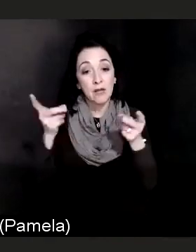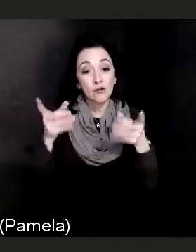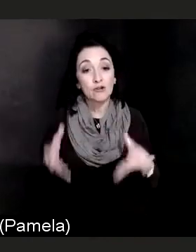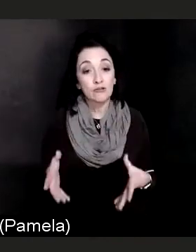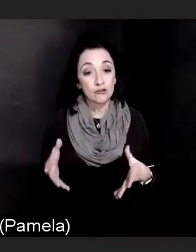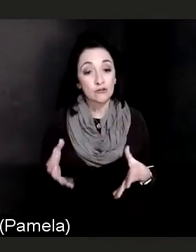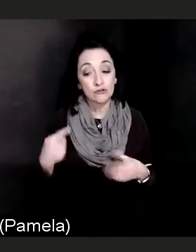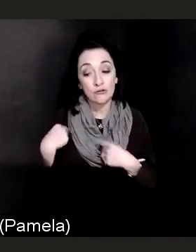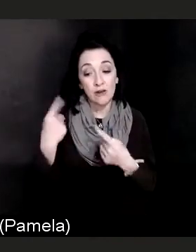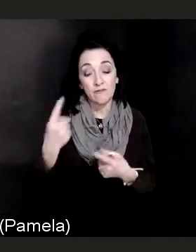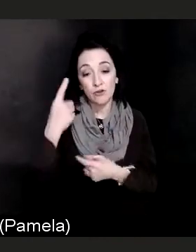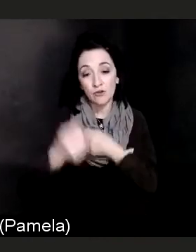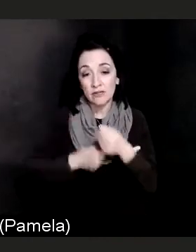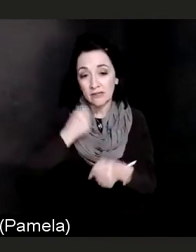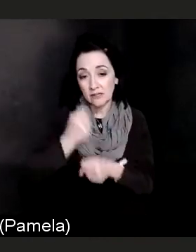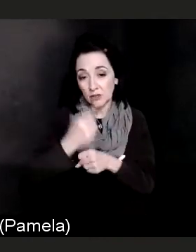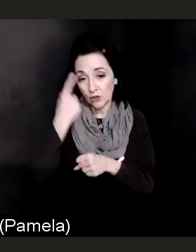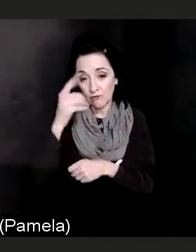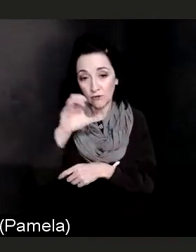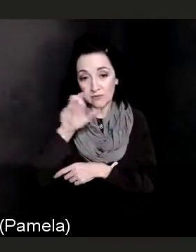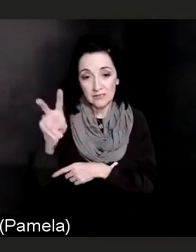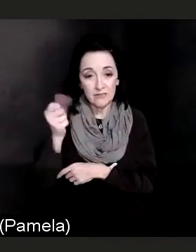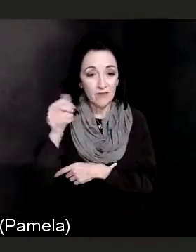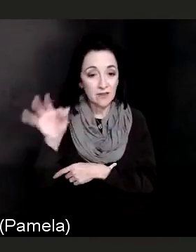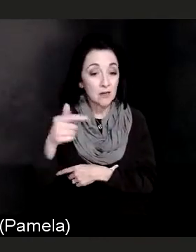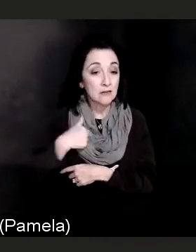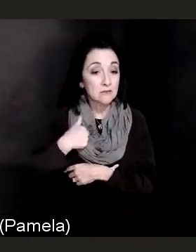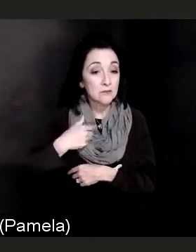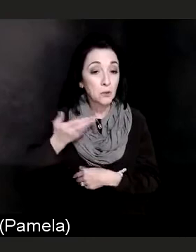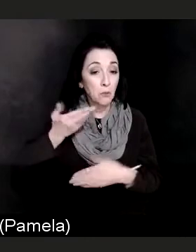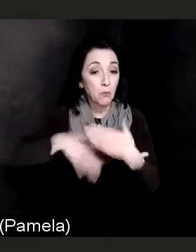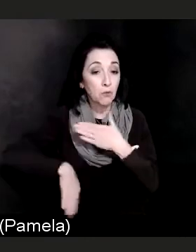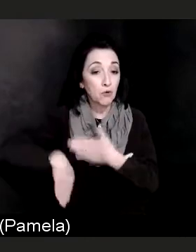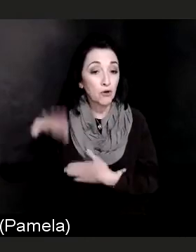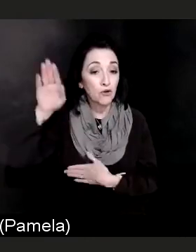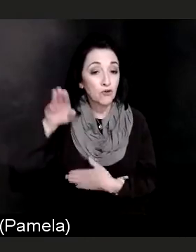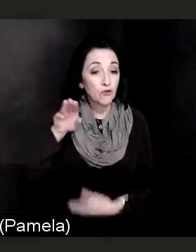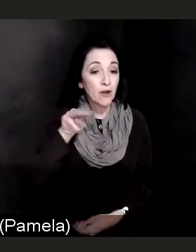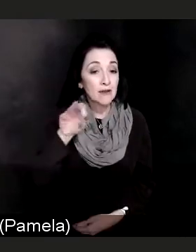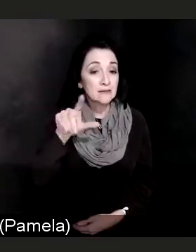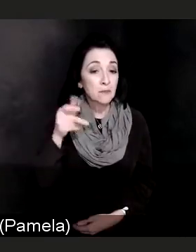I was born and raised in Milford, Delaware, and currently live in Lewes for the last few years.